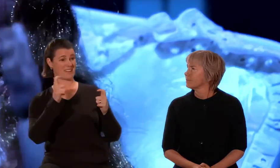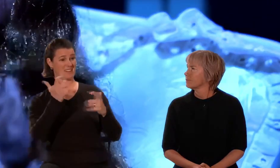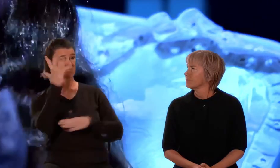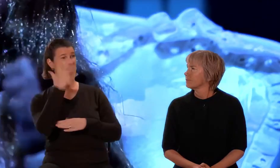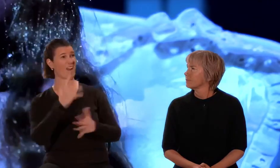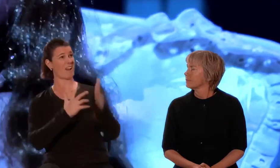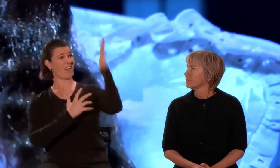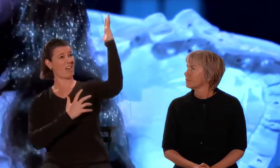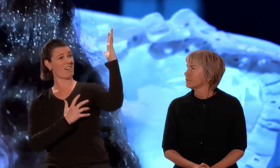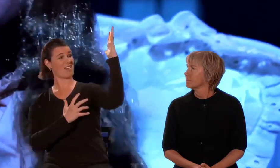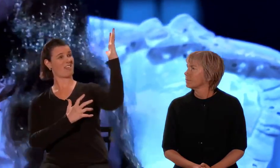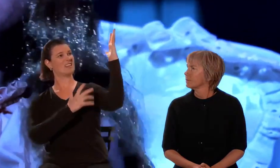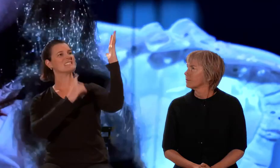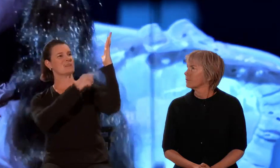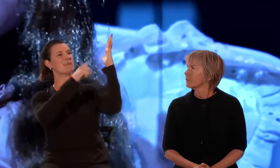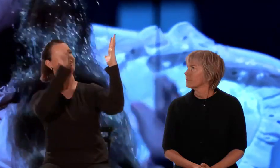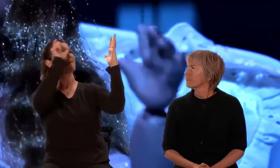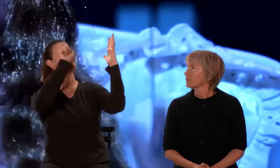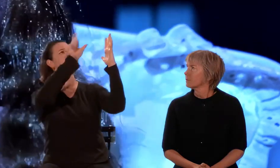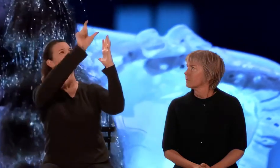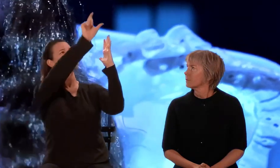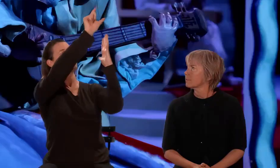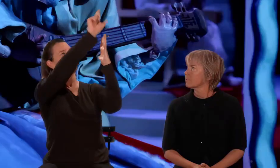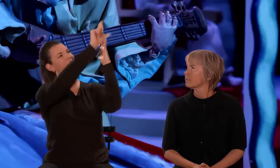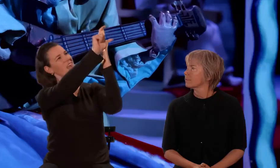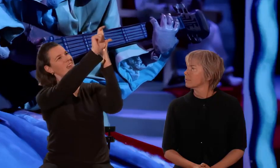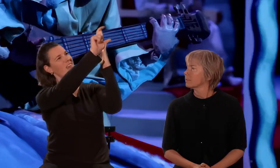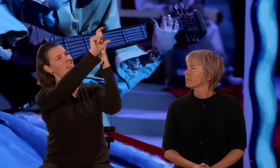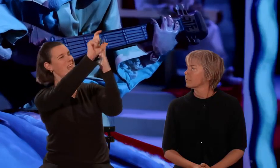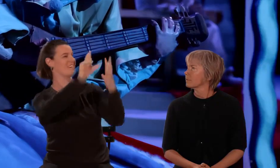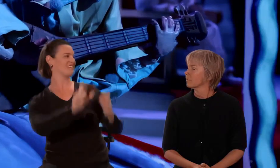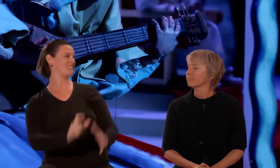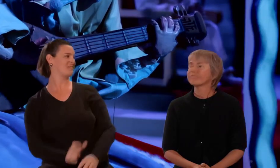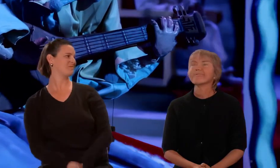for sometimes it gets caught in the top branches. [jester] Yes, Princess,